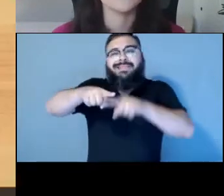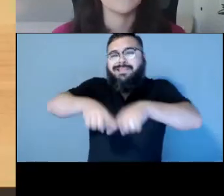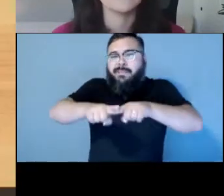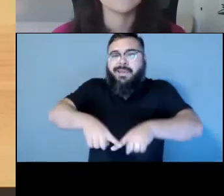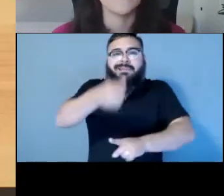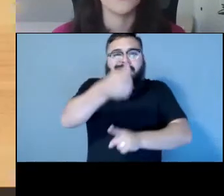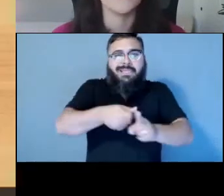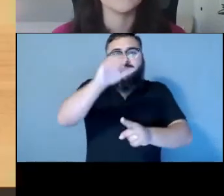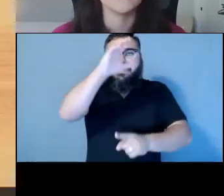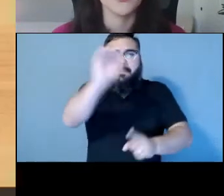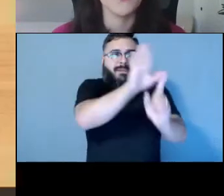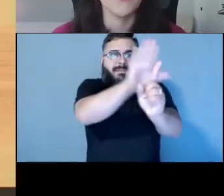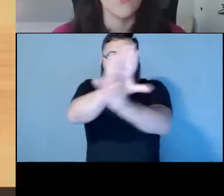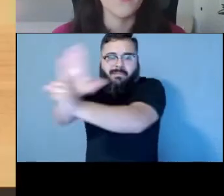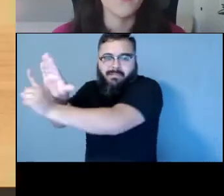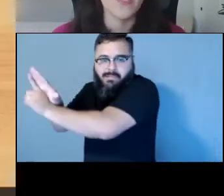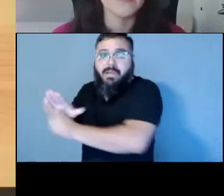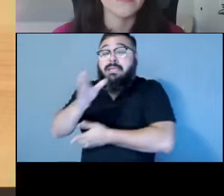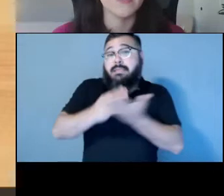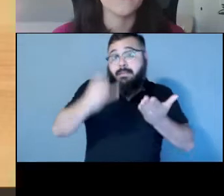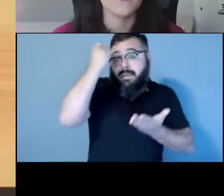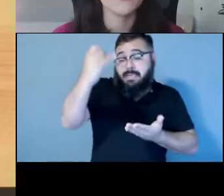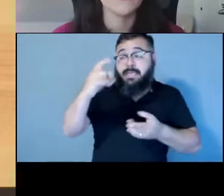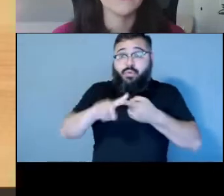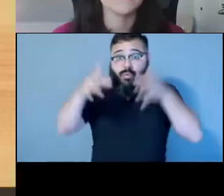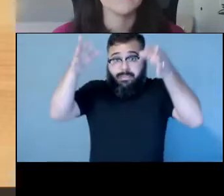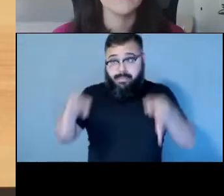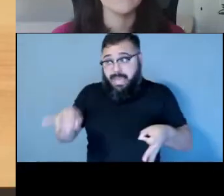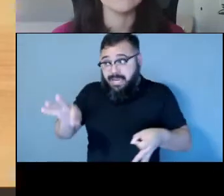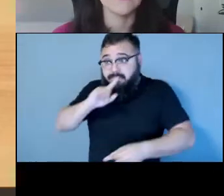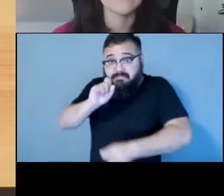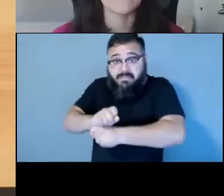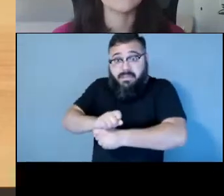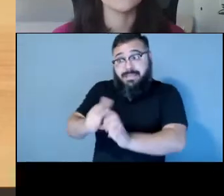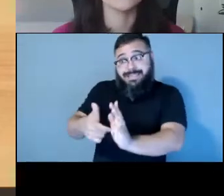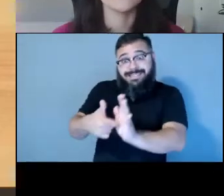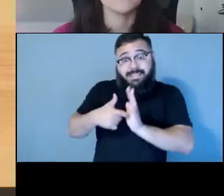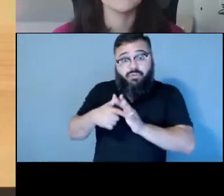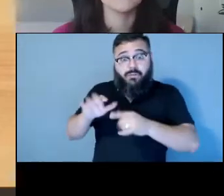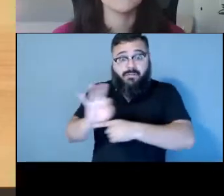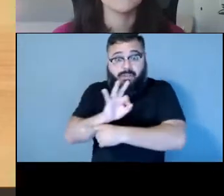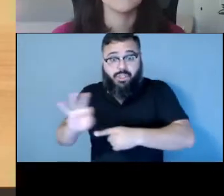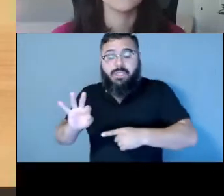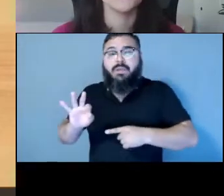Some ideas of helping to determine whether or not it's an essential function is does that position exist